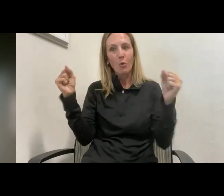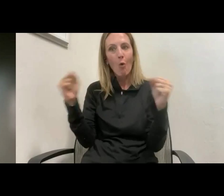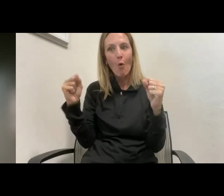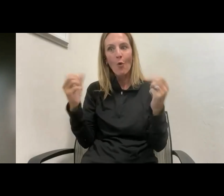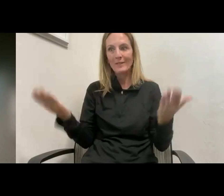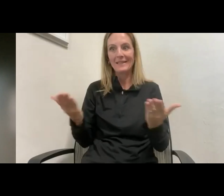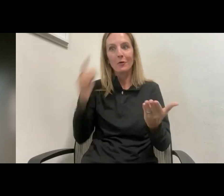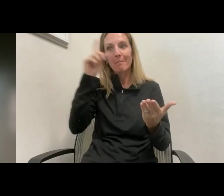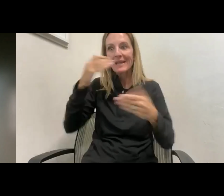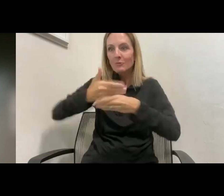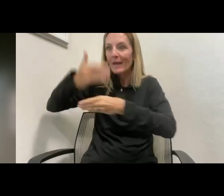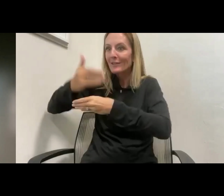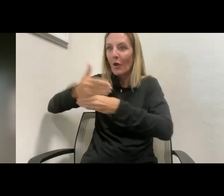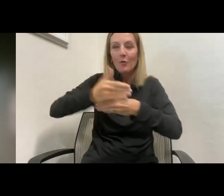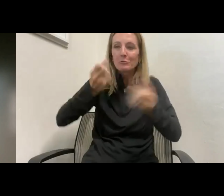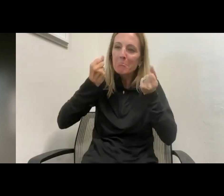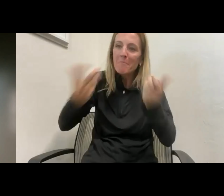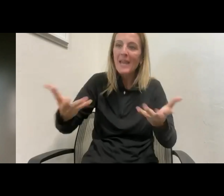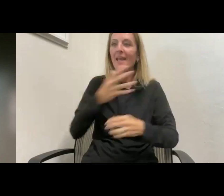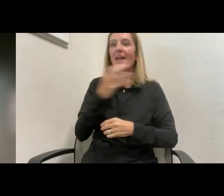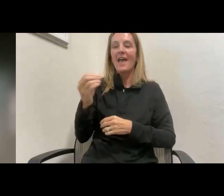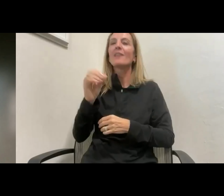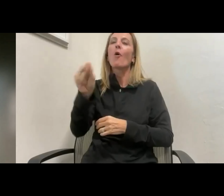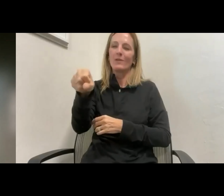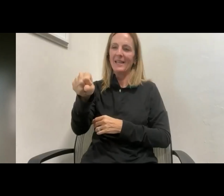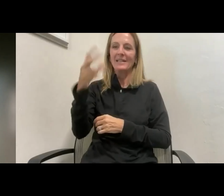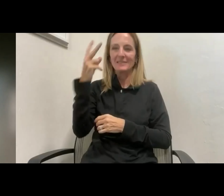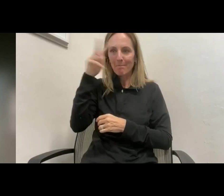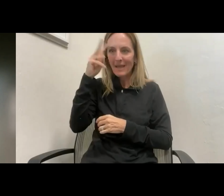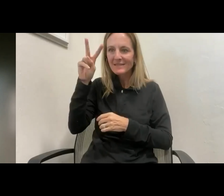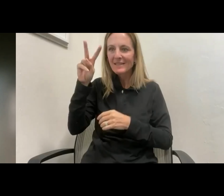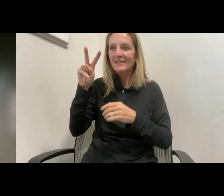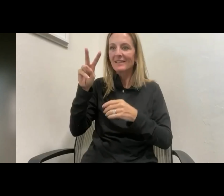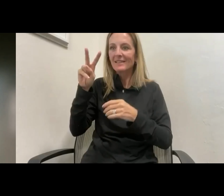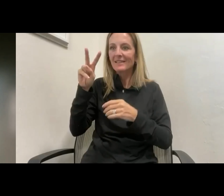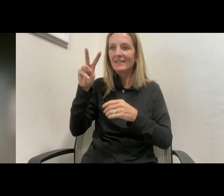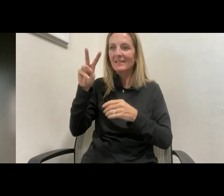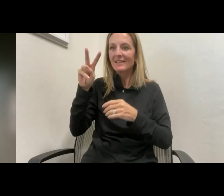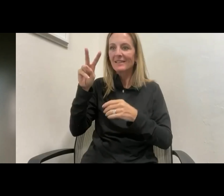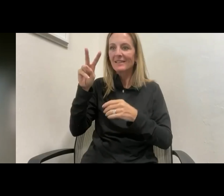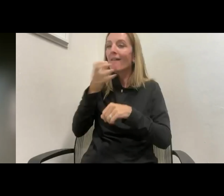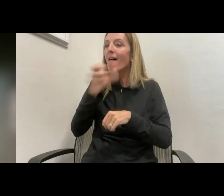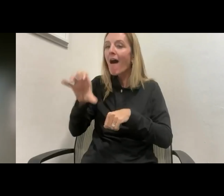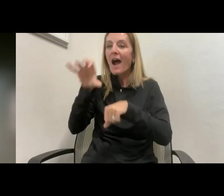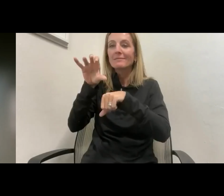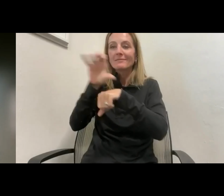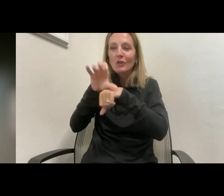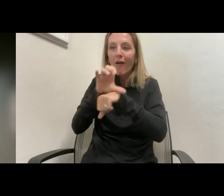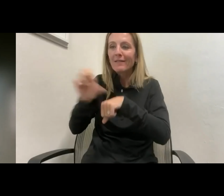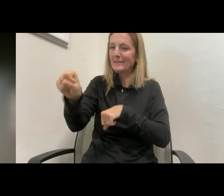chocolate,” yeah “Mexican spicy hot chocolate” … and so I find a hot beverage which is so good